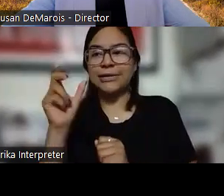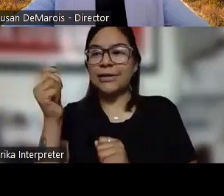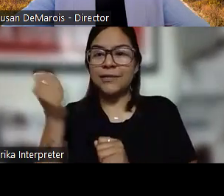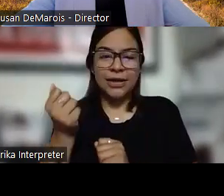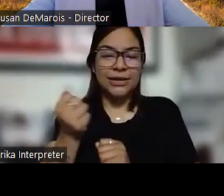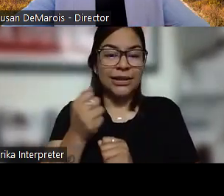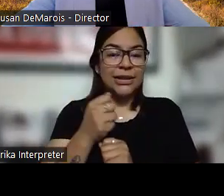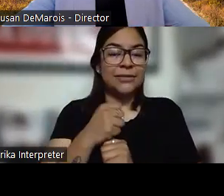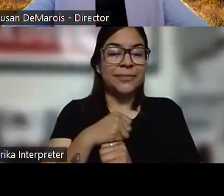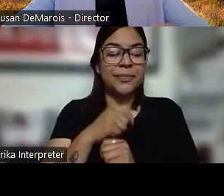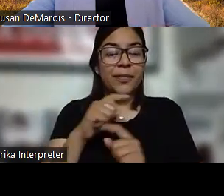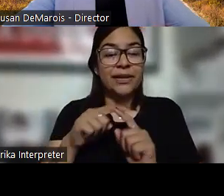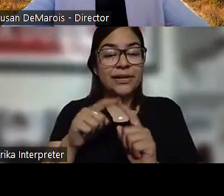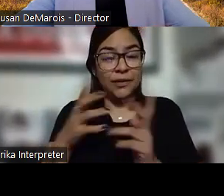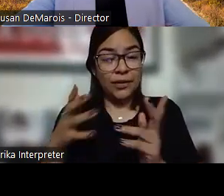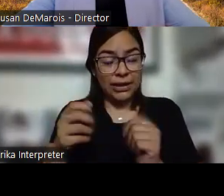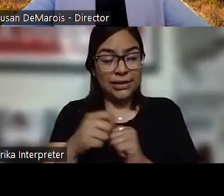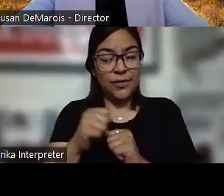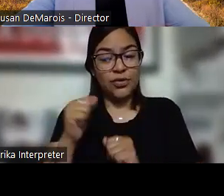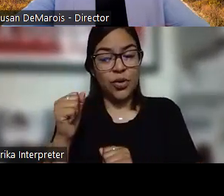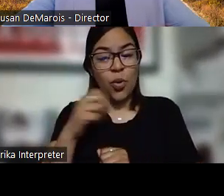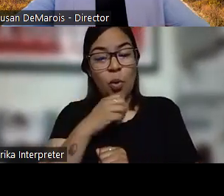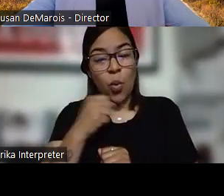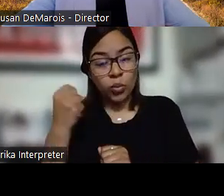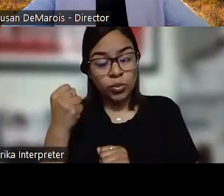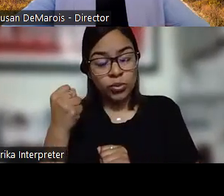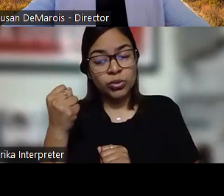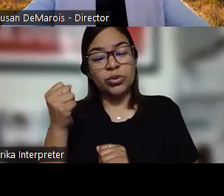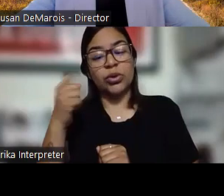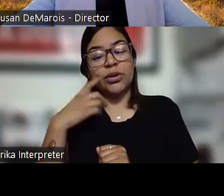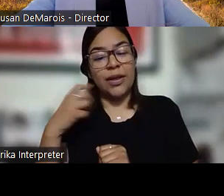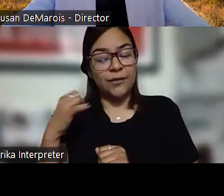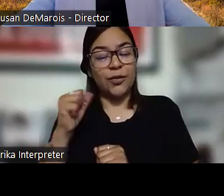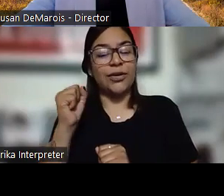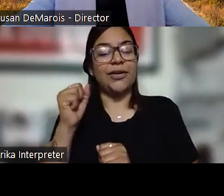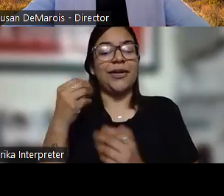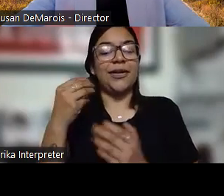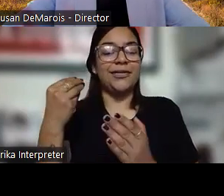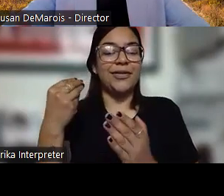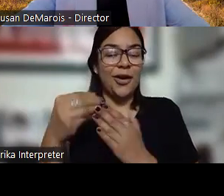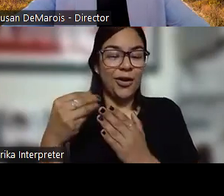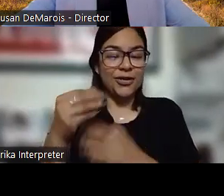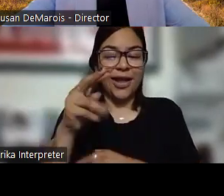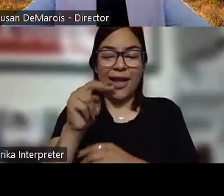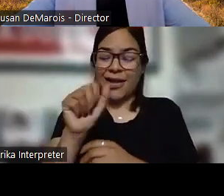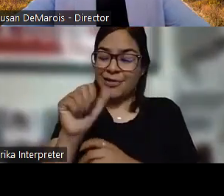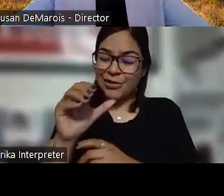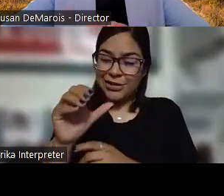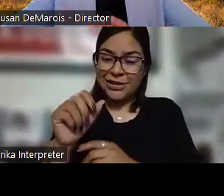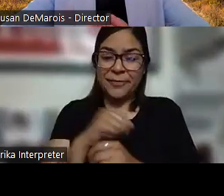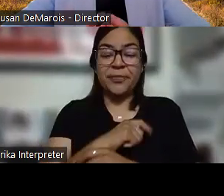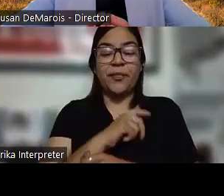act dollars older Californian act dollars arpa dollars um adrc dollars you know looking at um